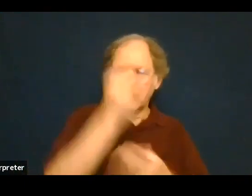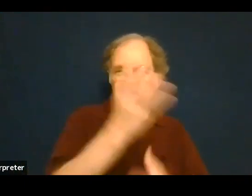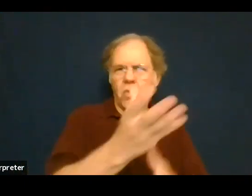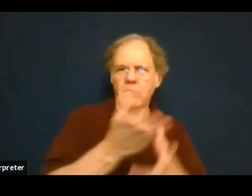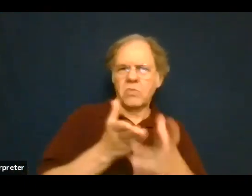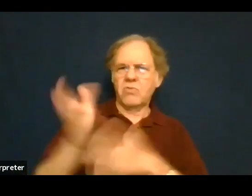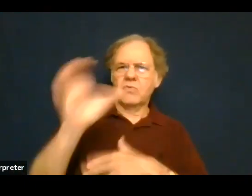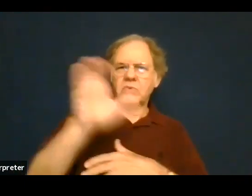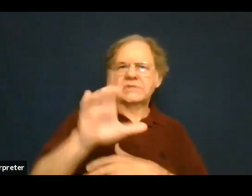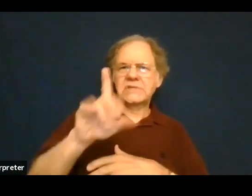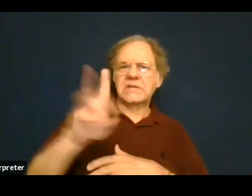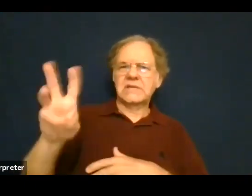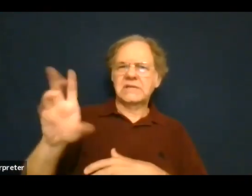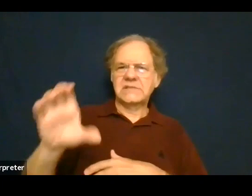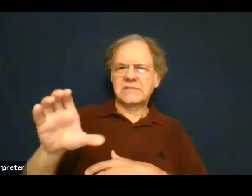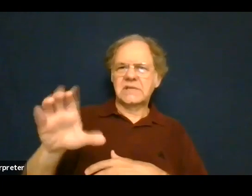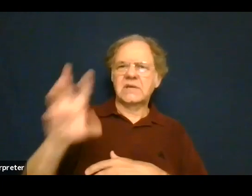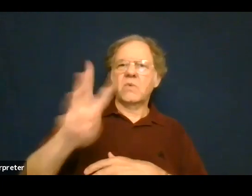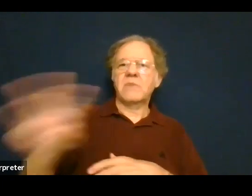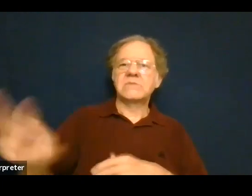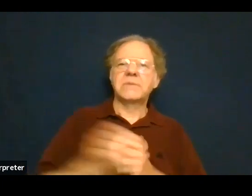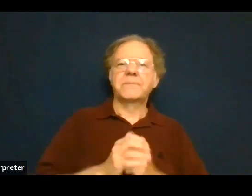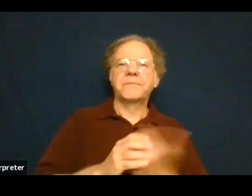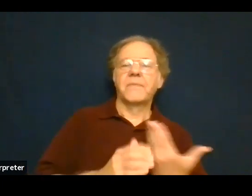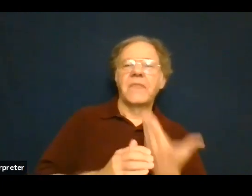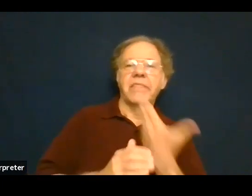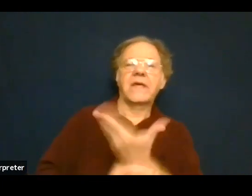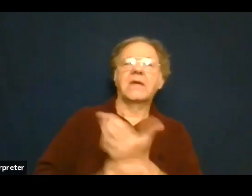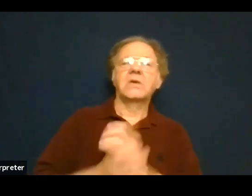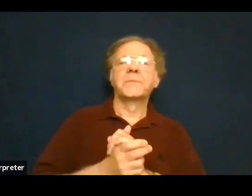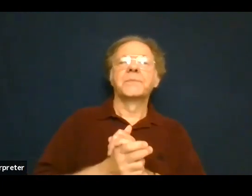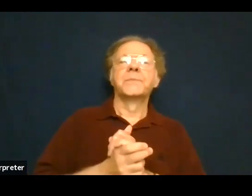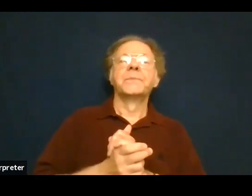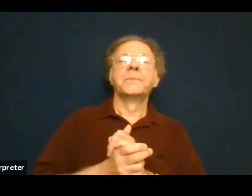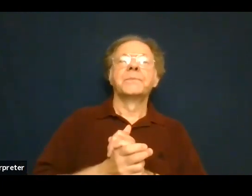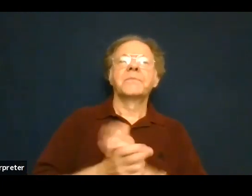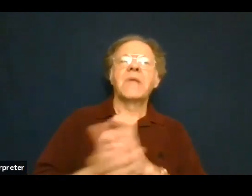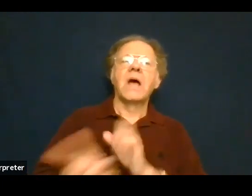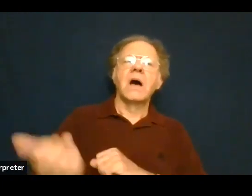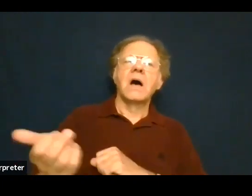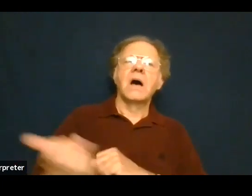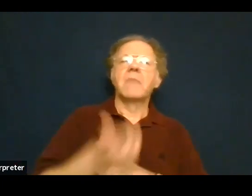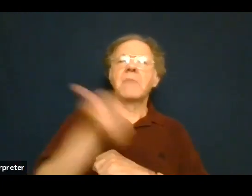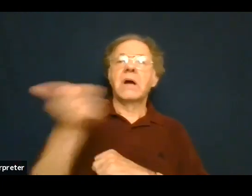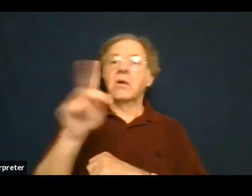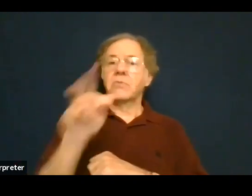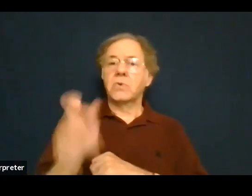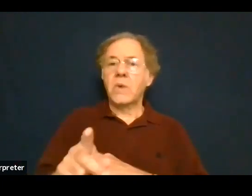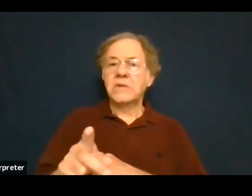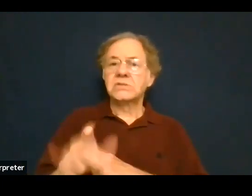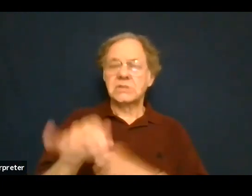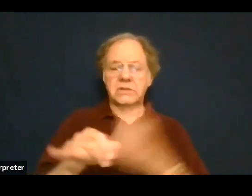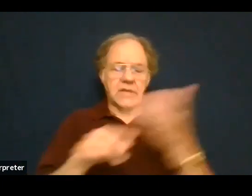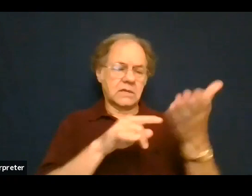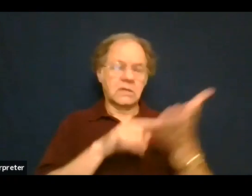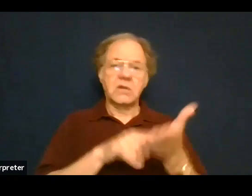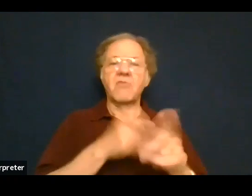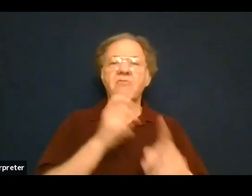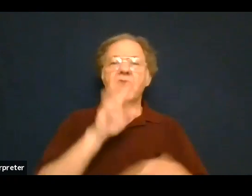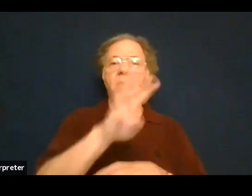Thank you. There is another question that came in through the website, but also, actually, we've been addressing